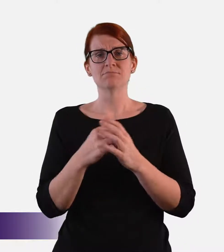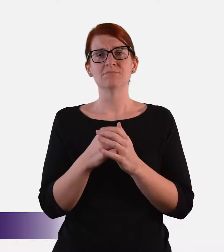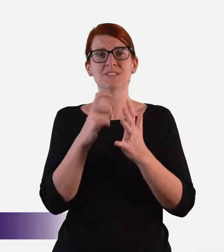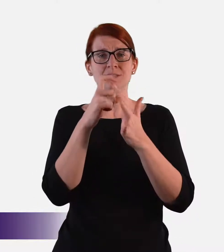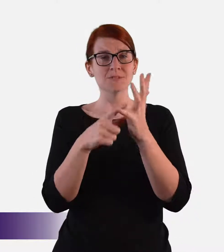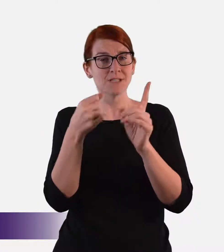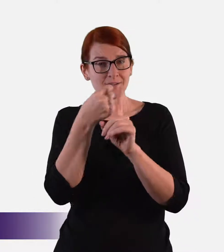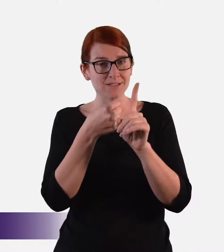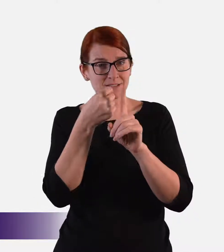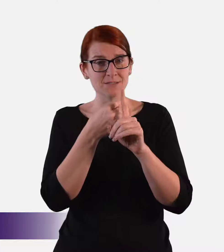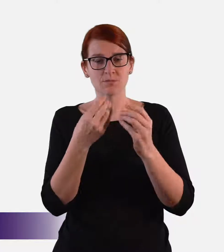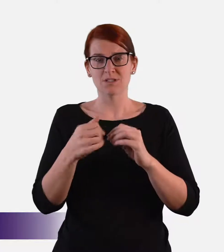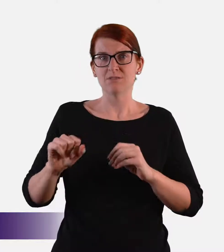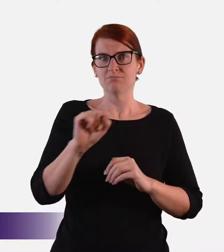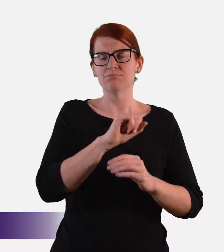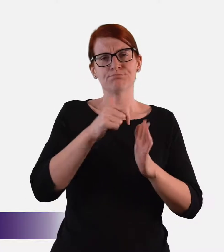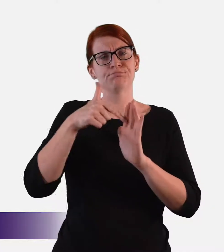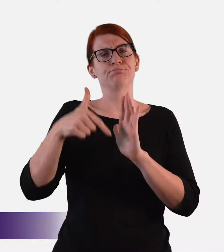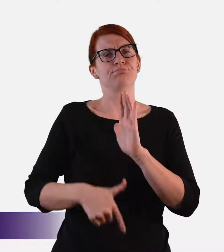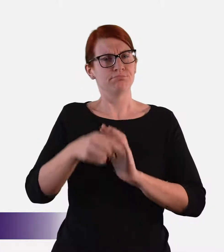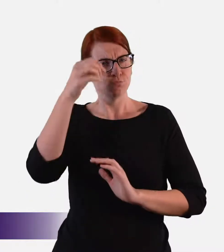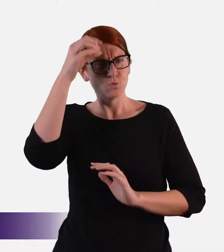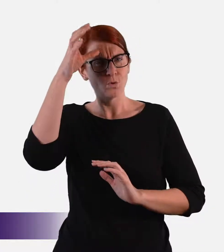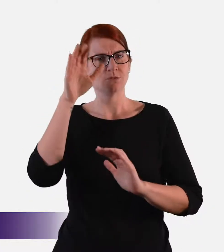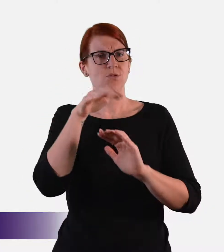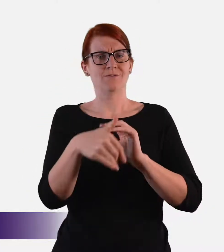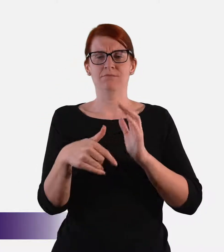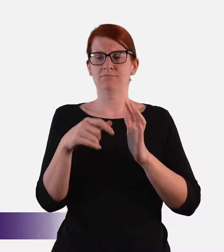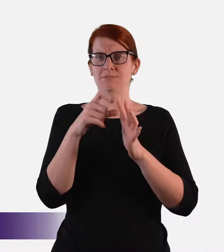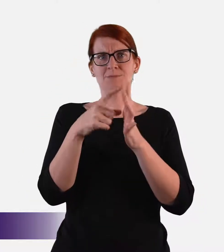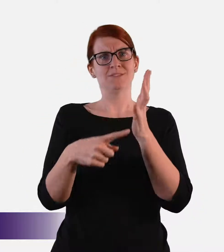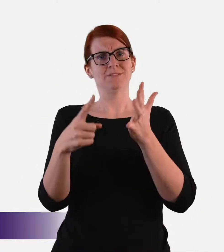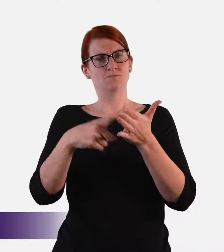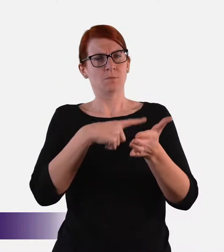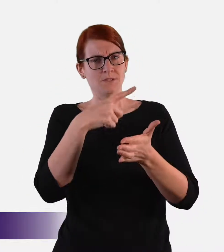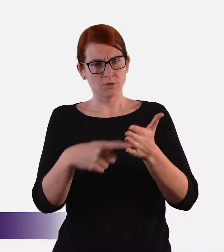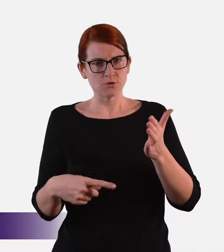and disability advocates with extensive knowledge of disability discrimination -